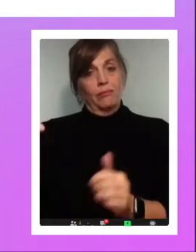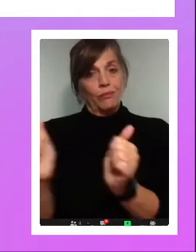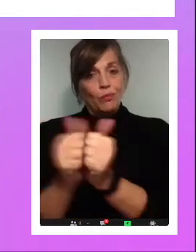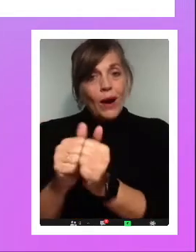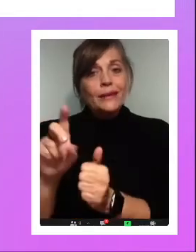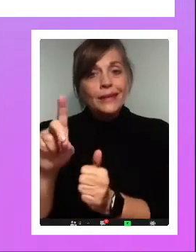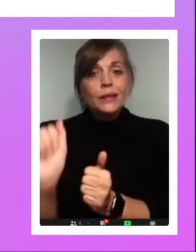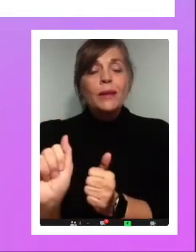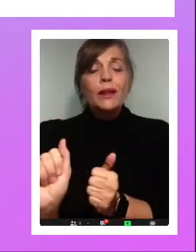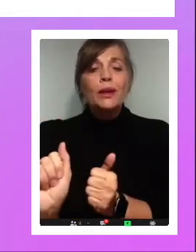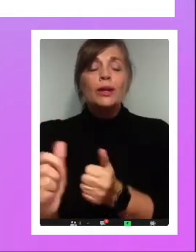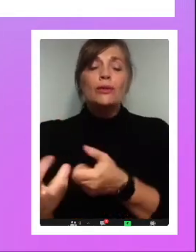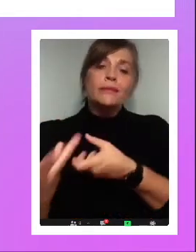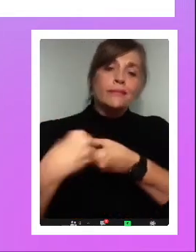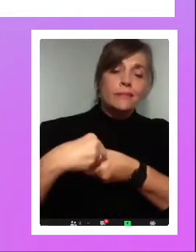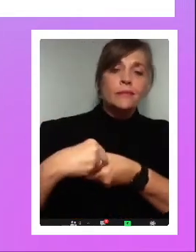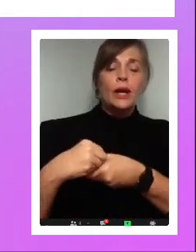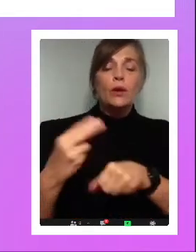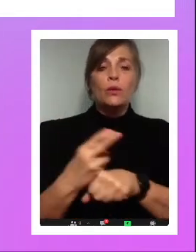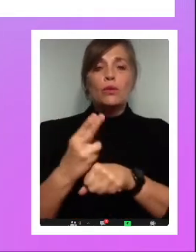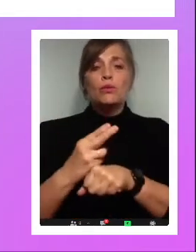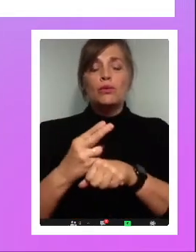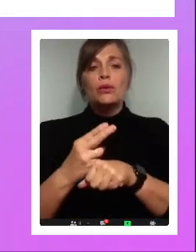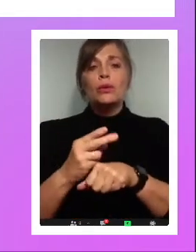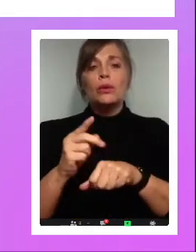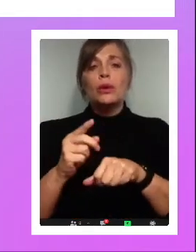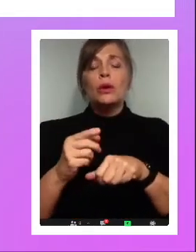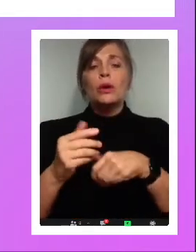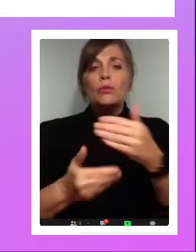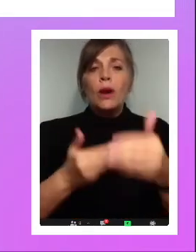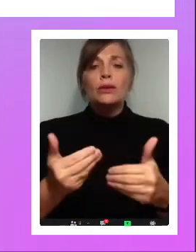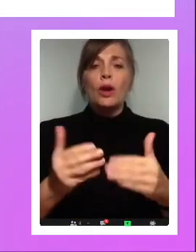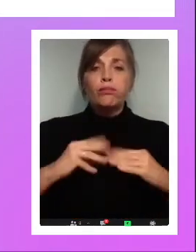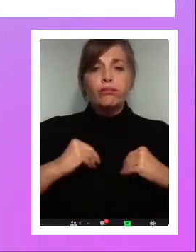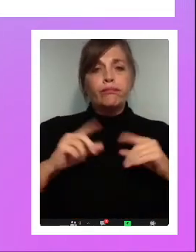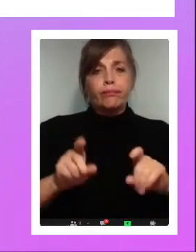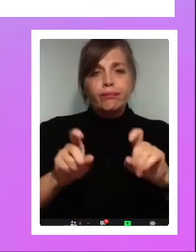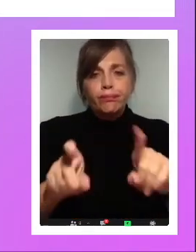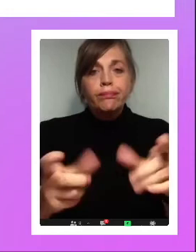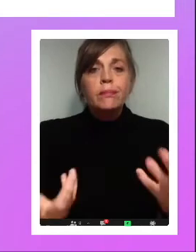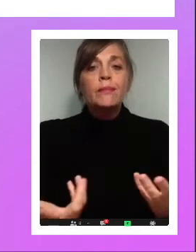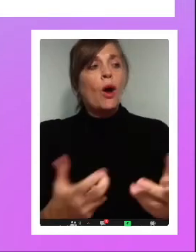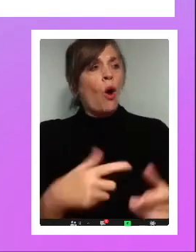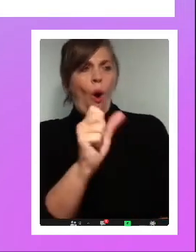or user acceptance testing? Yes, I think of two possibilities here.